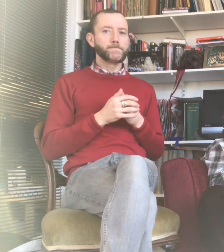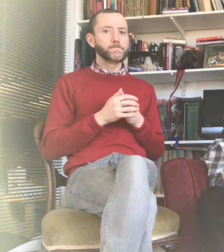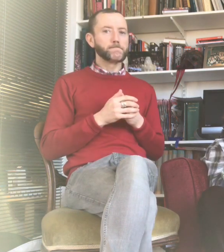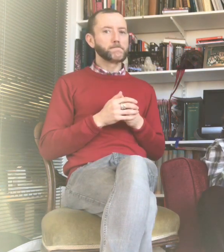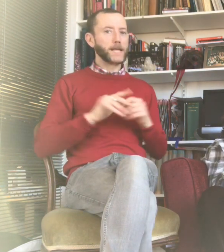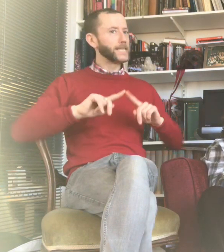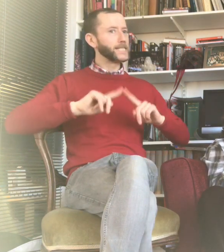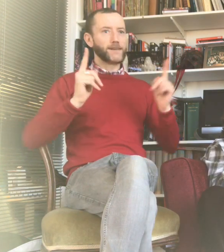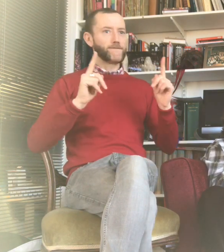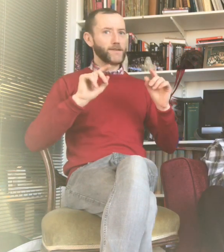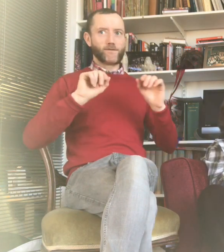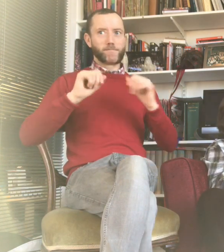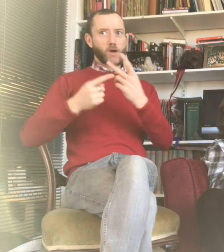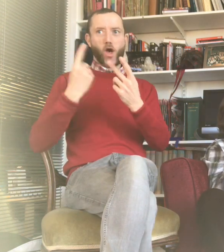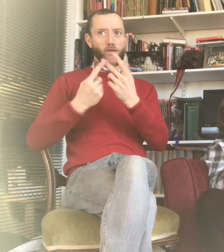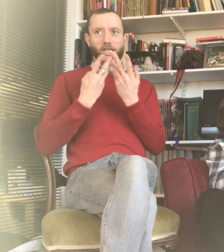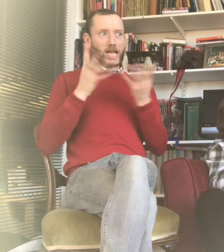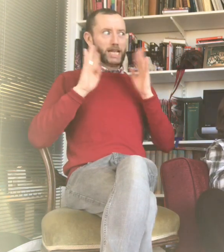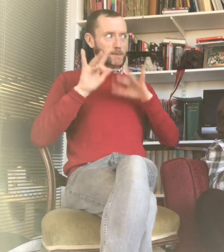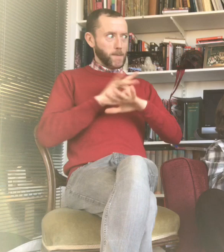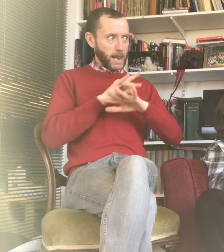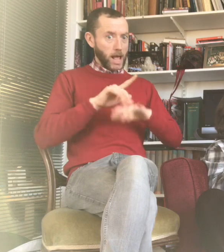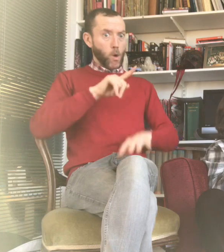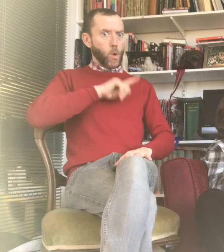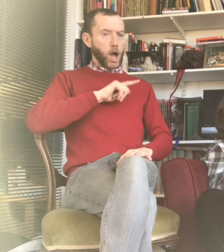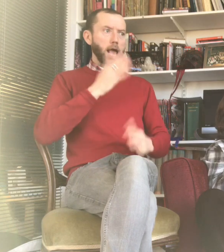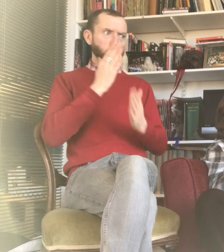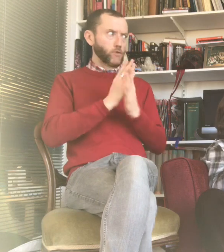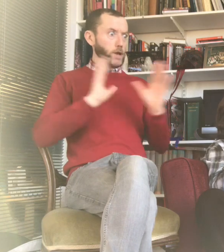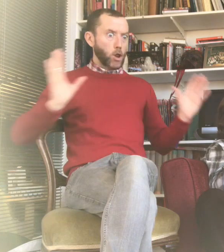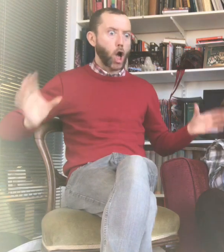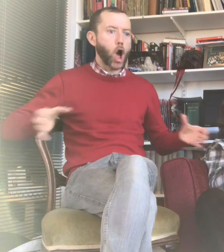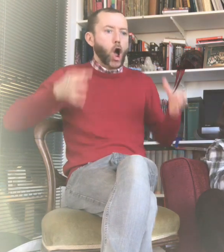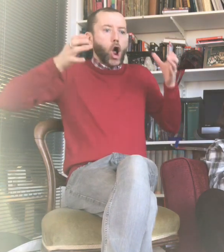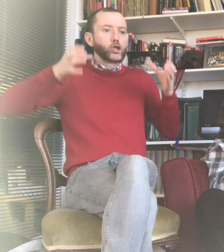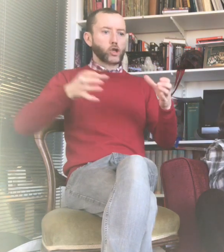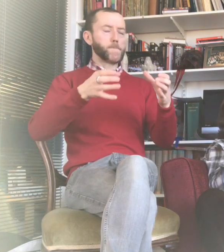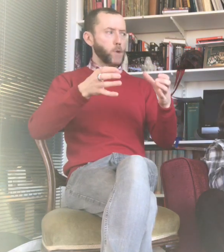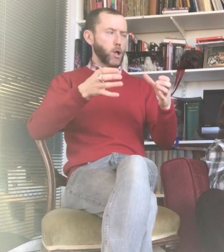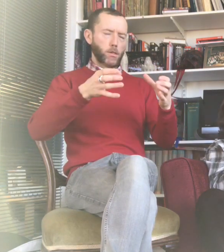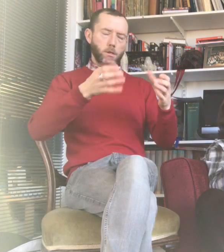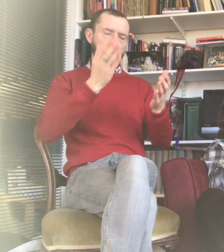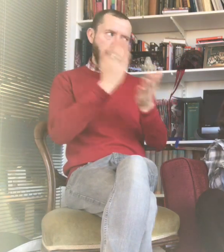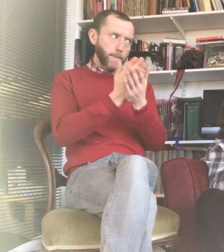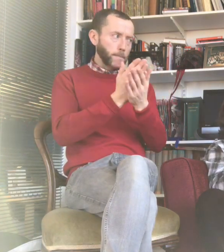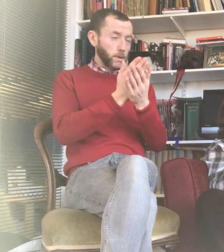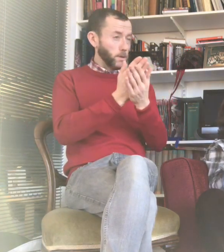So doing this play, it's unlike any others, because it's a real ensemble play. There are...it's packed with really significant